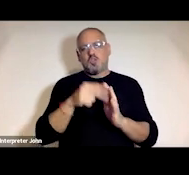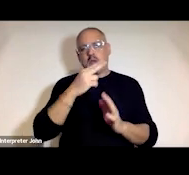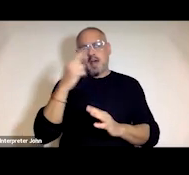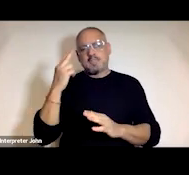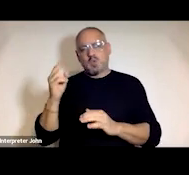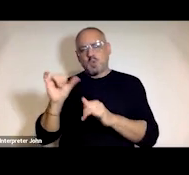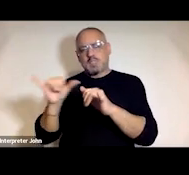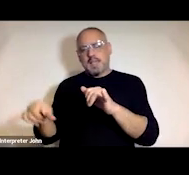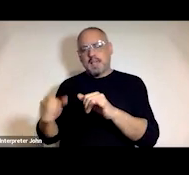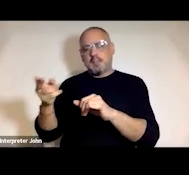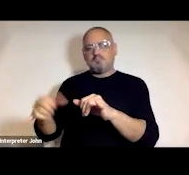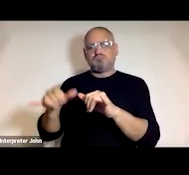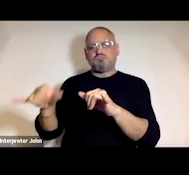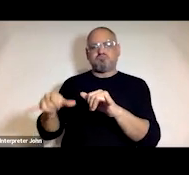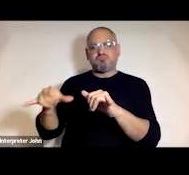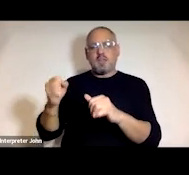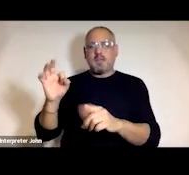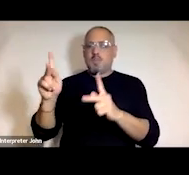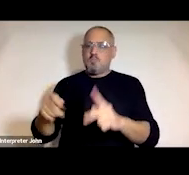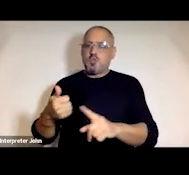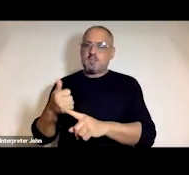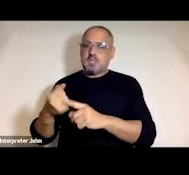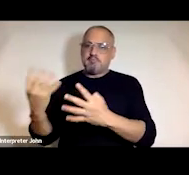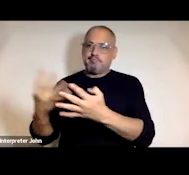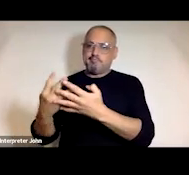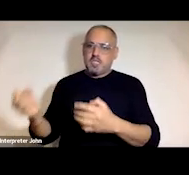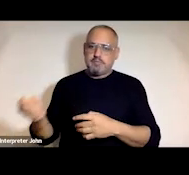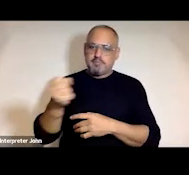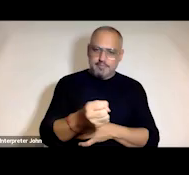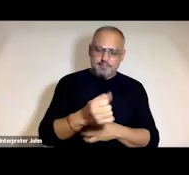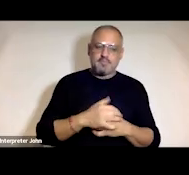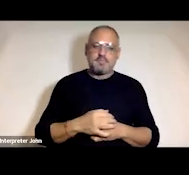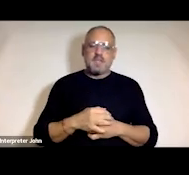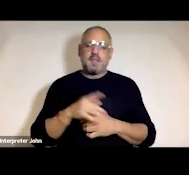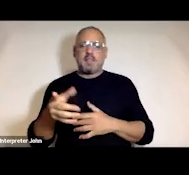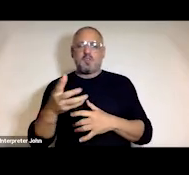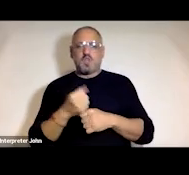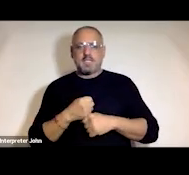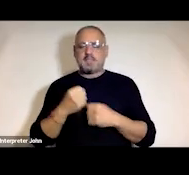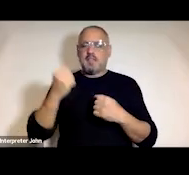or if the person was incarcerated and they received mental health treatment